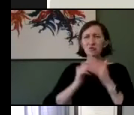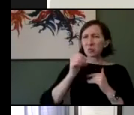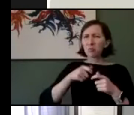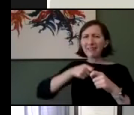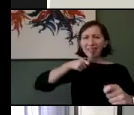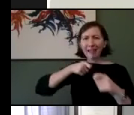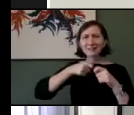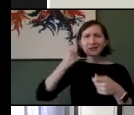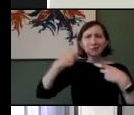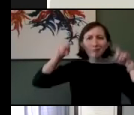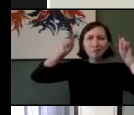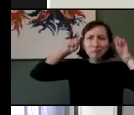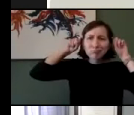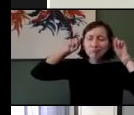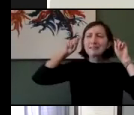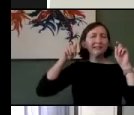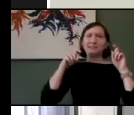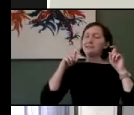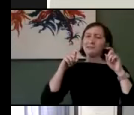for an extended period of time.